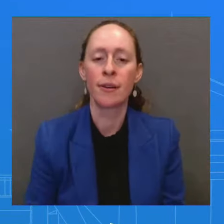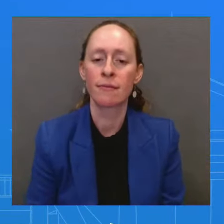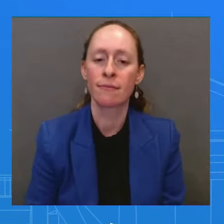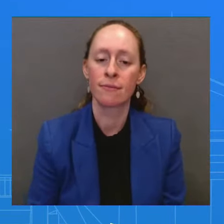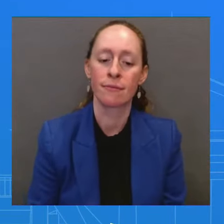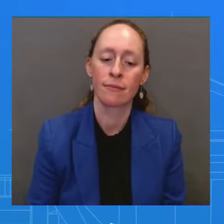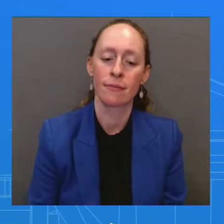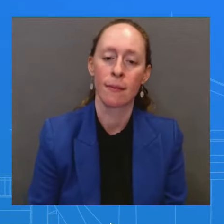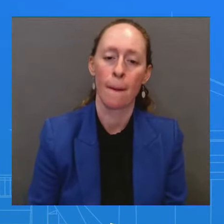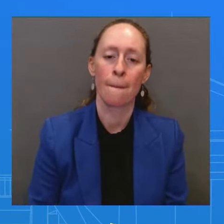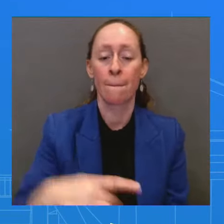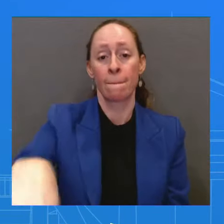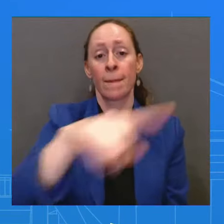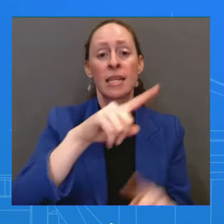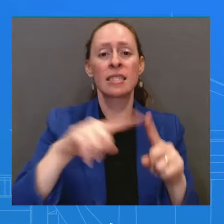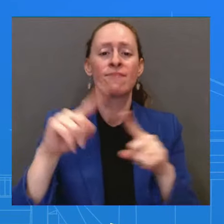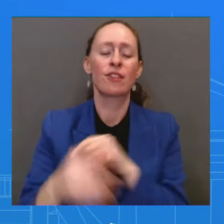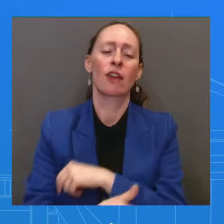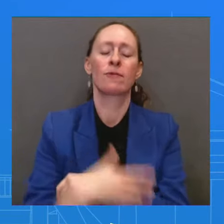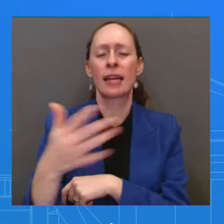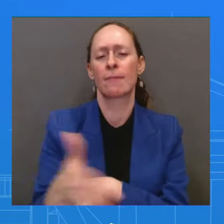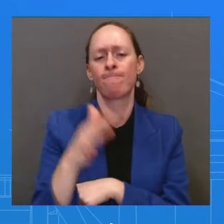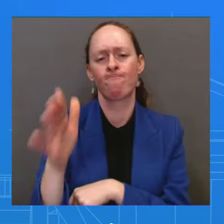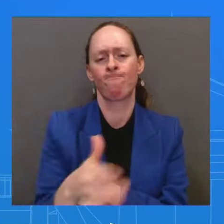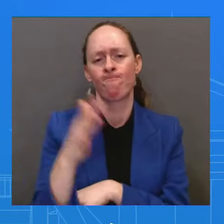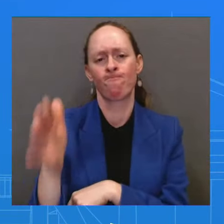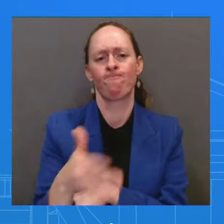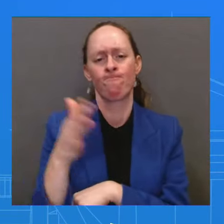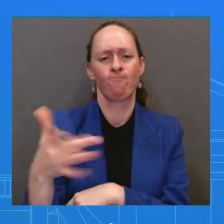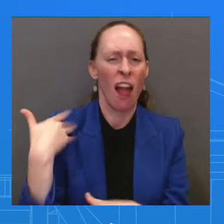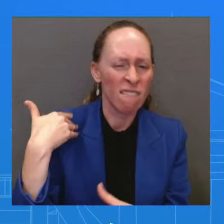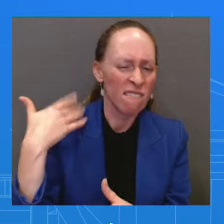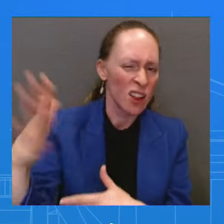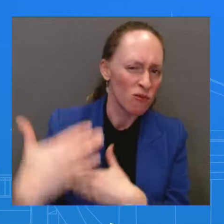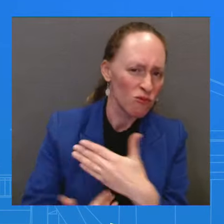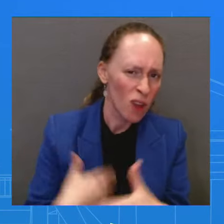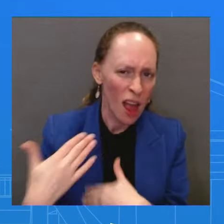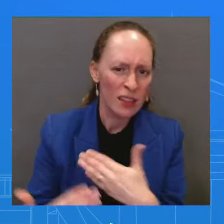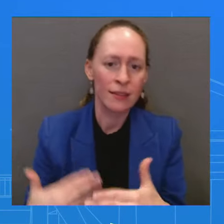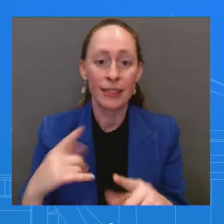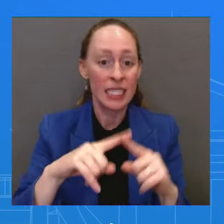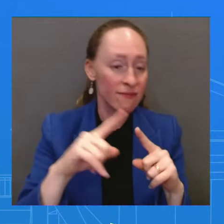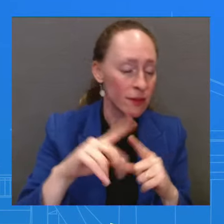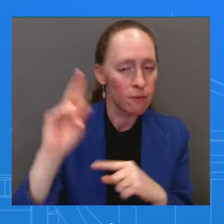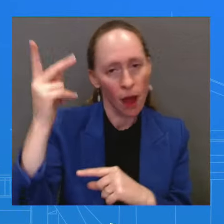the domestic policies or, you know, process or politics here as well. Look, what we want to make very, very clear